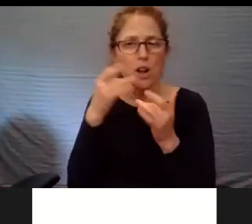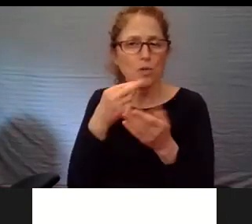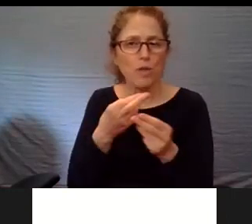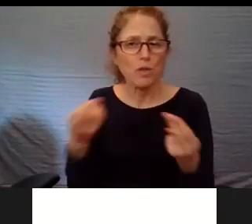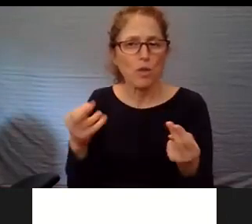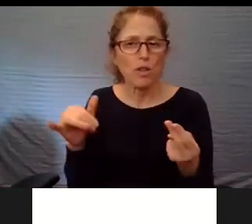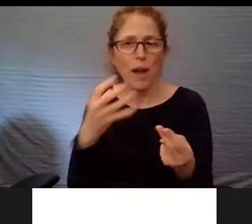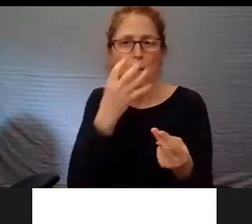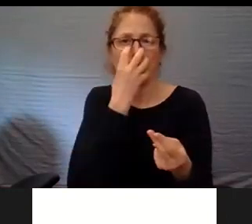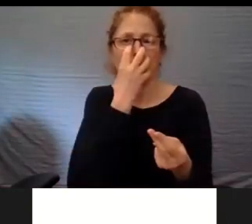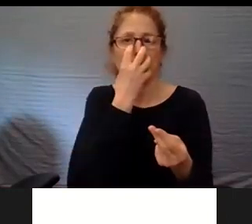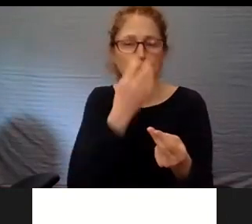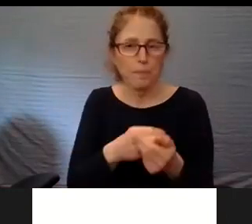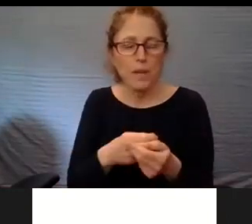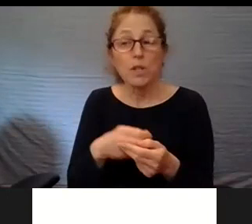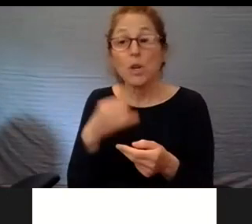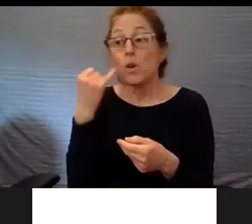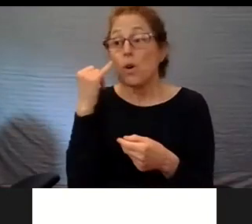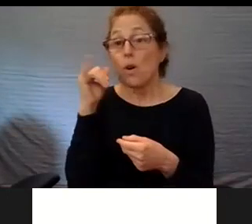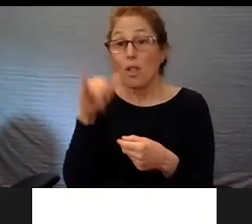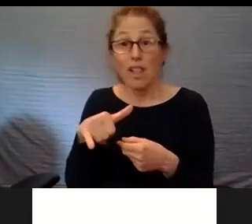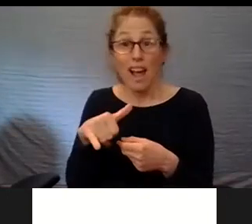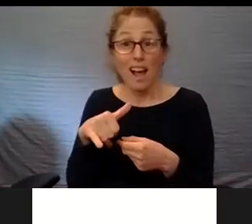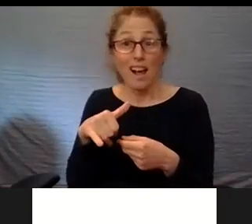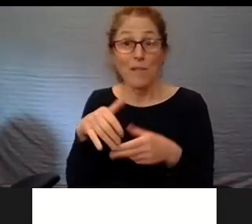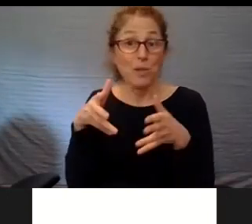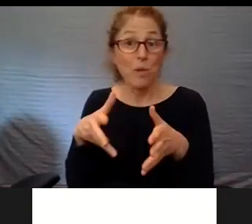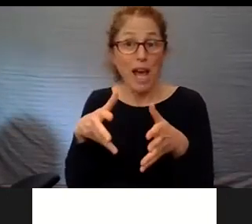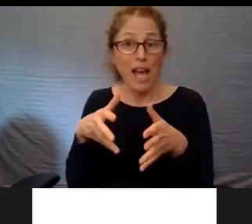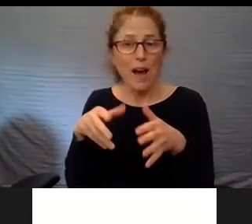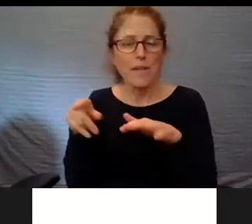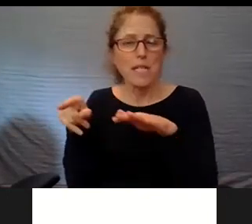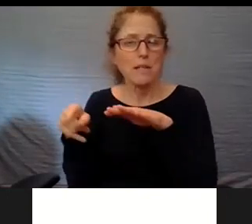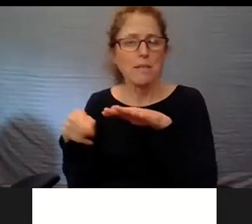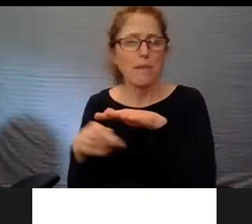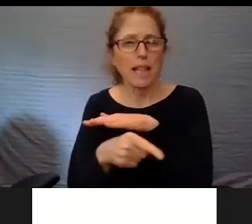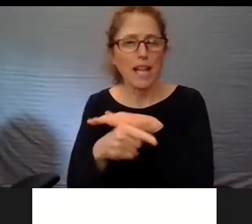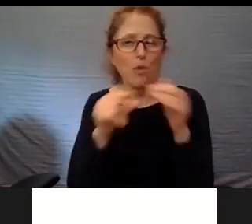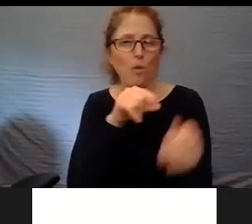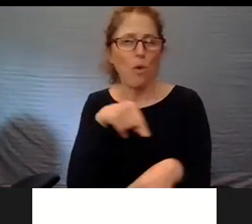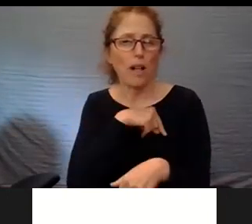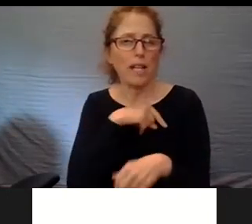So that was sort of a way of smuggling in quality of life judgements